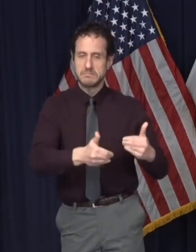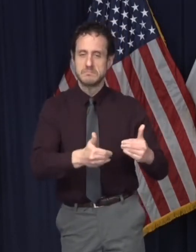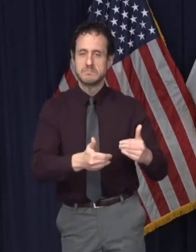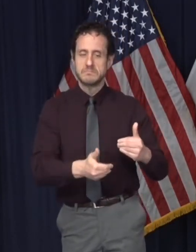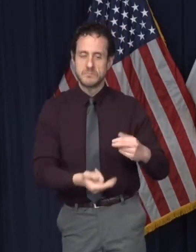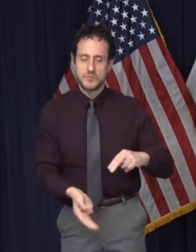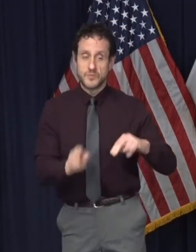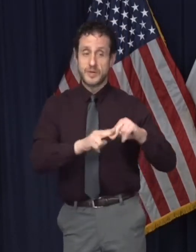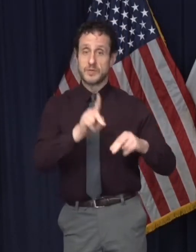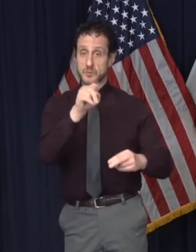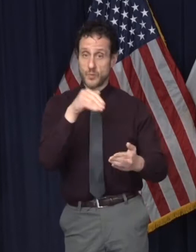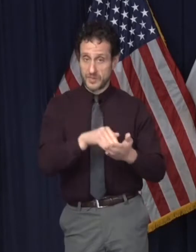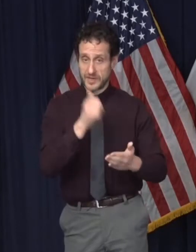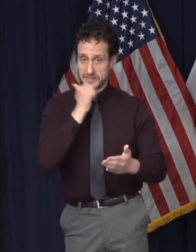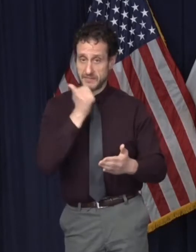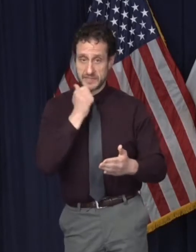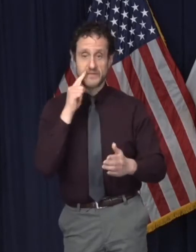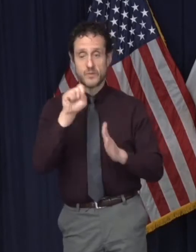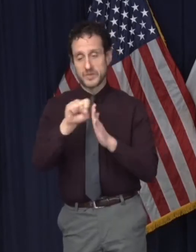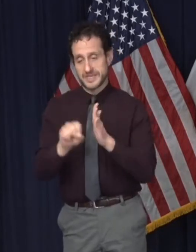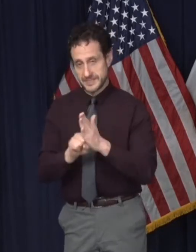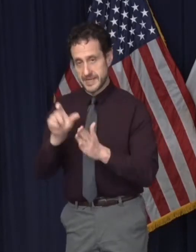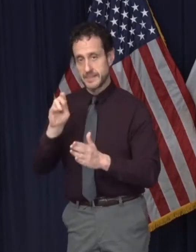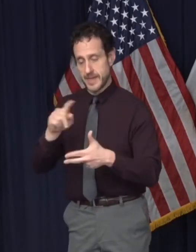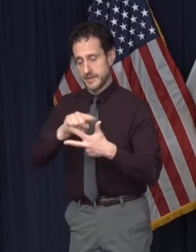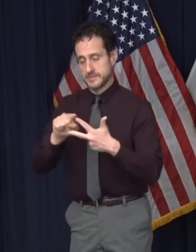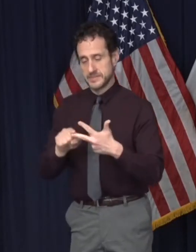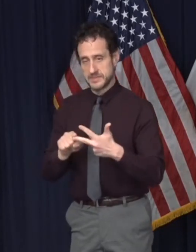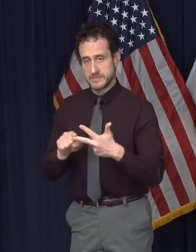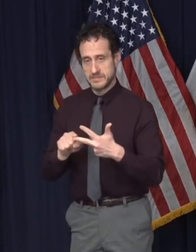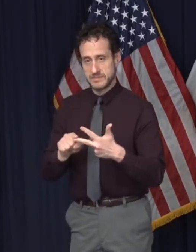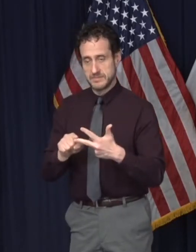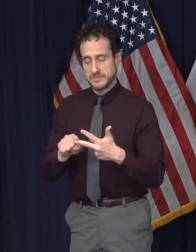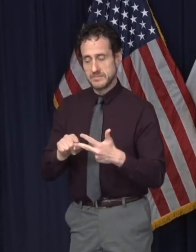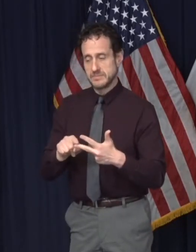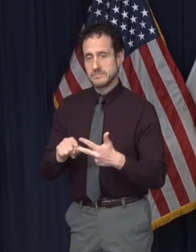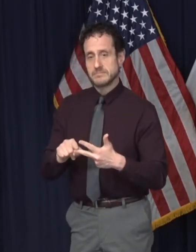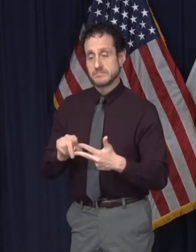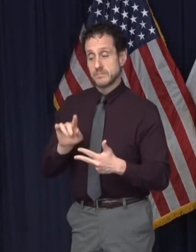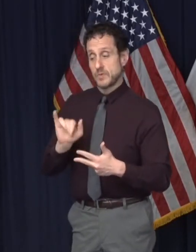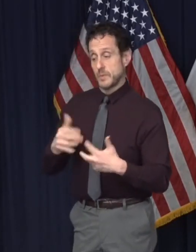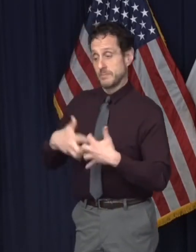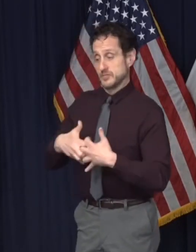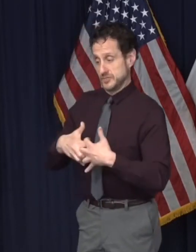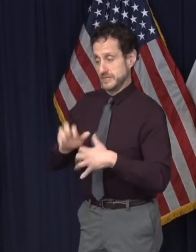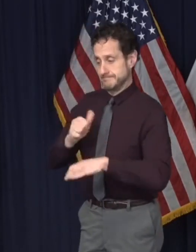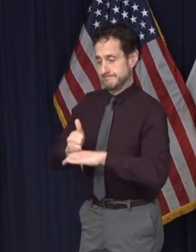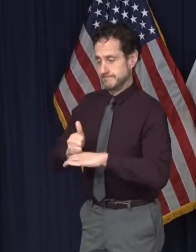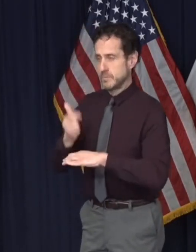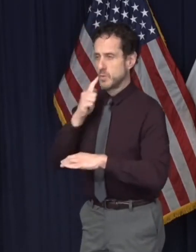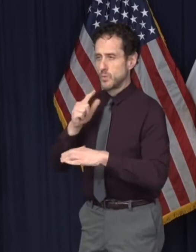ADDITION OF NEW LABORATORY AUTOMATION MACHINES TO ADD A MULTI-THOUSAND UNIT DAILY INCREASE TO OUR STATE LABS.